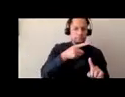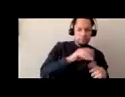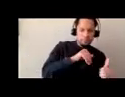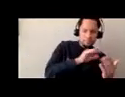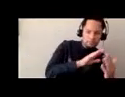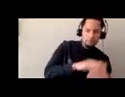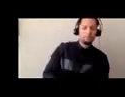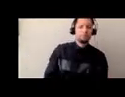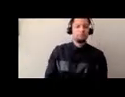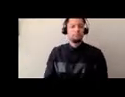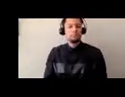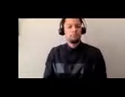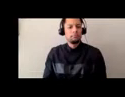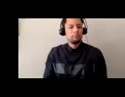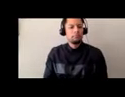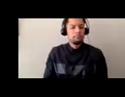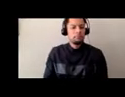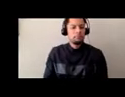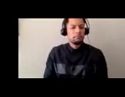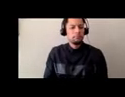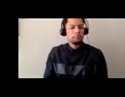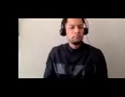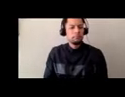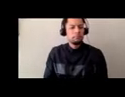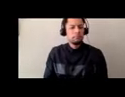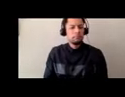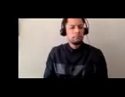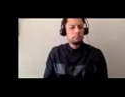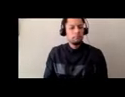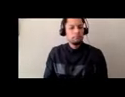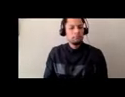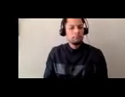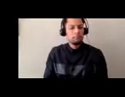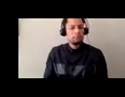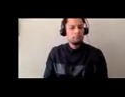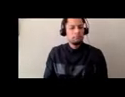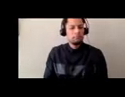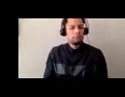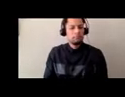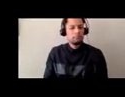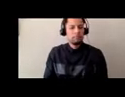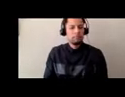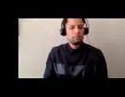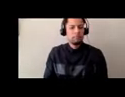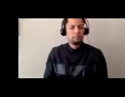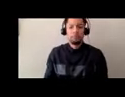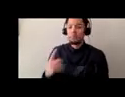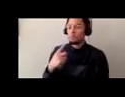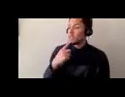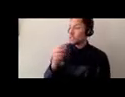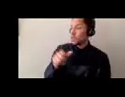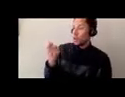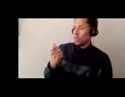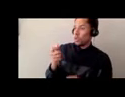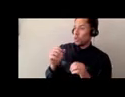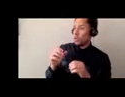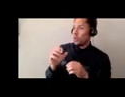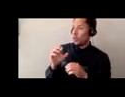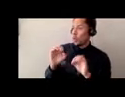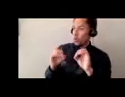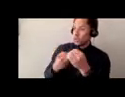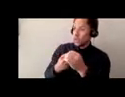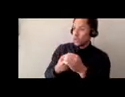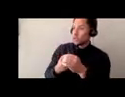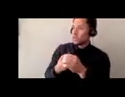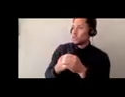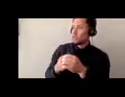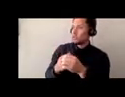Are there any others that are working more on affordability?